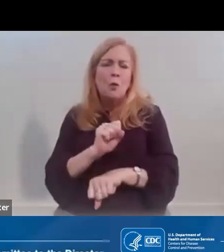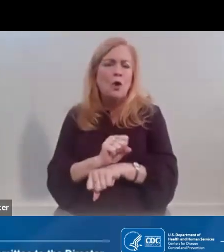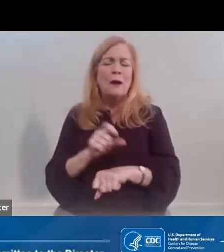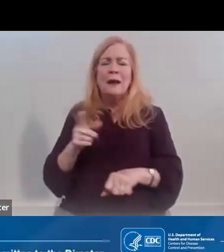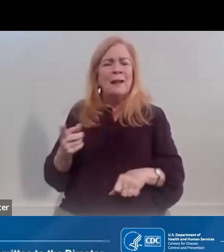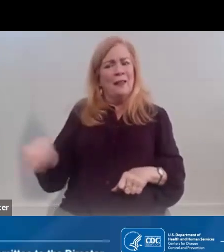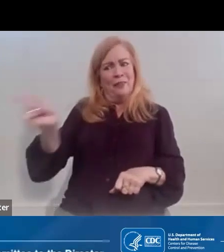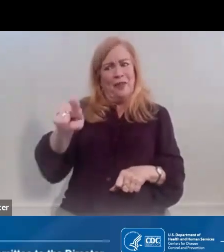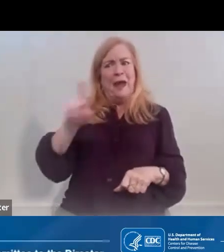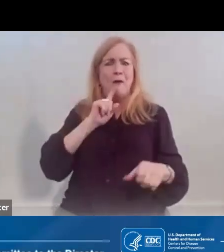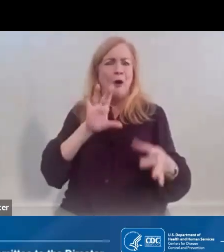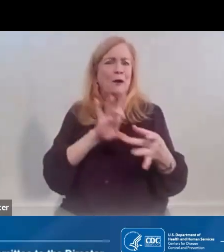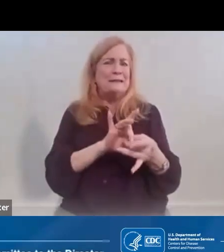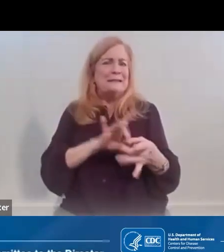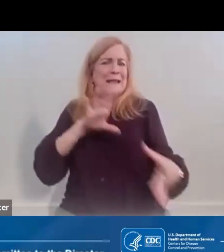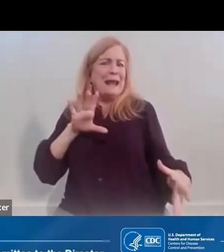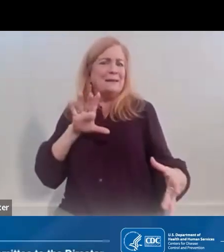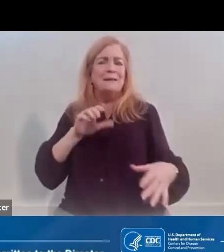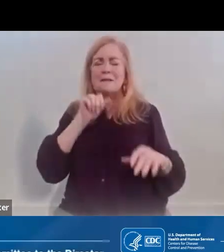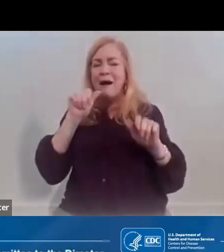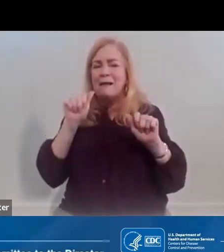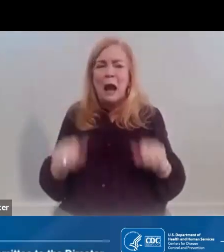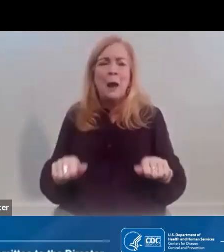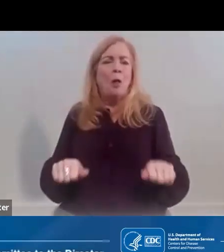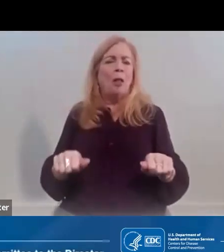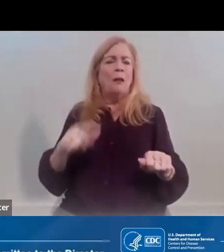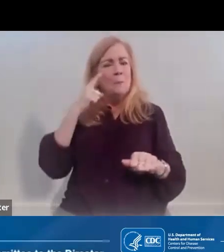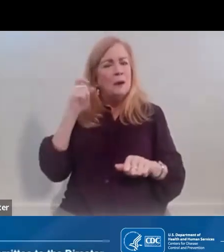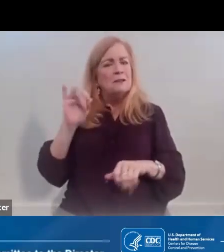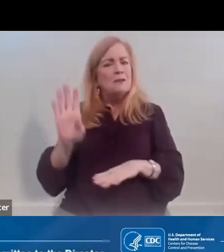and is unable because of business practices to access the funding that's available.